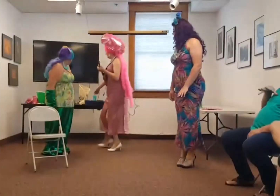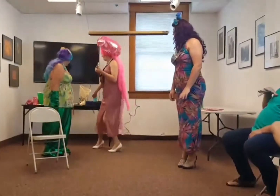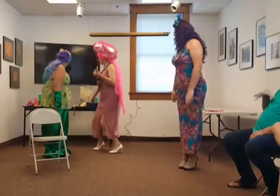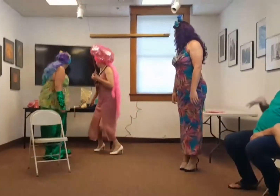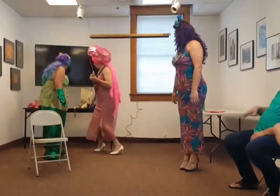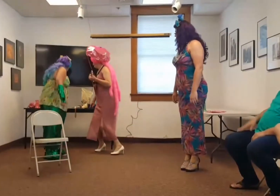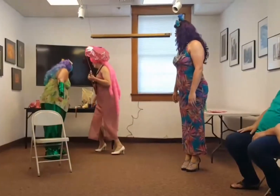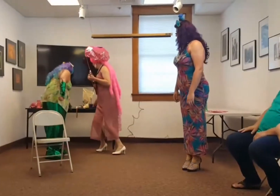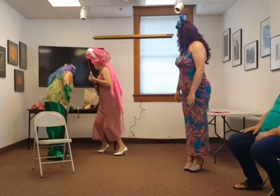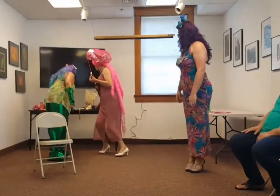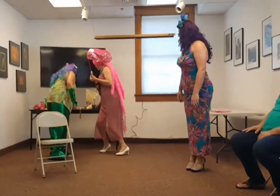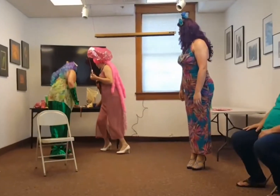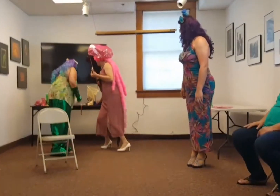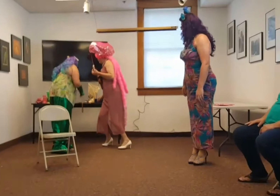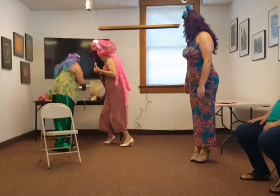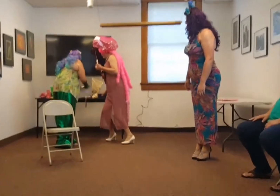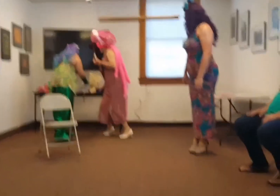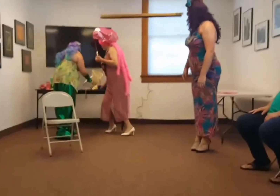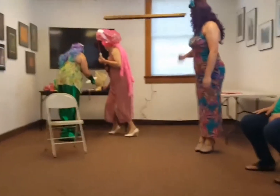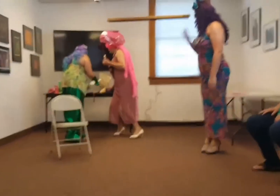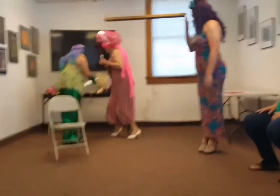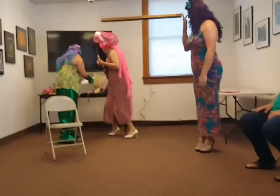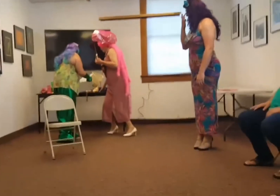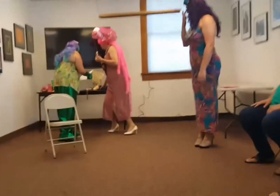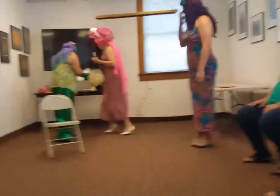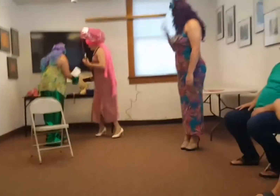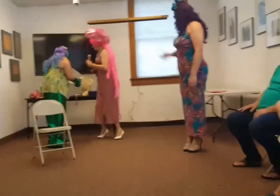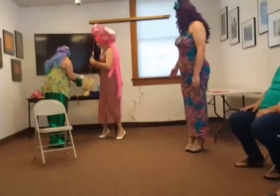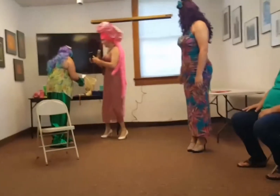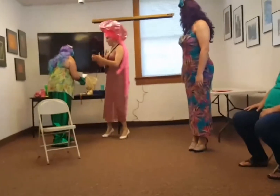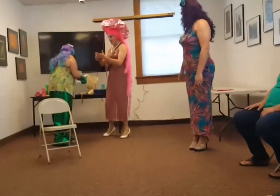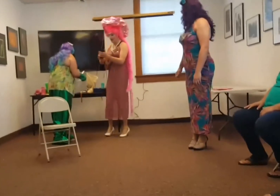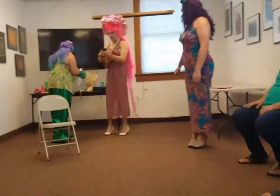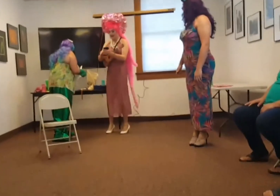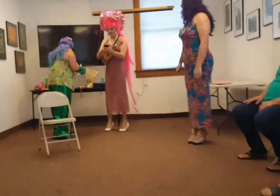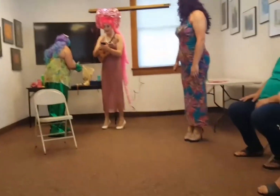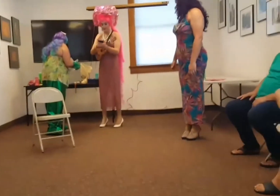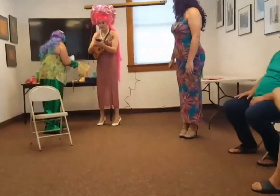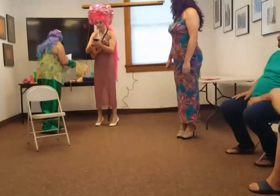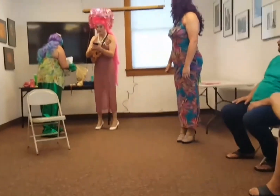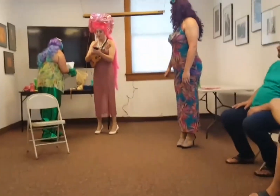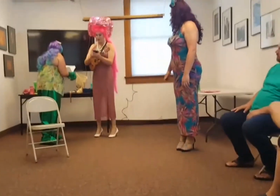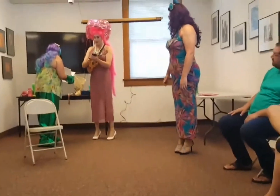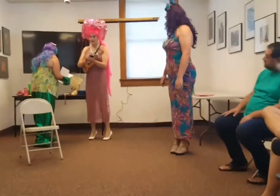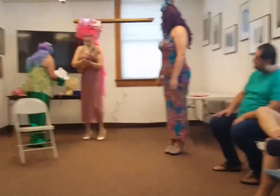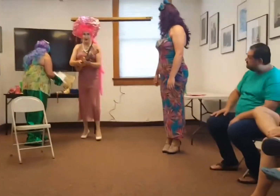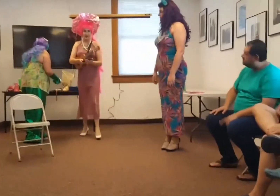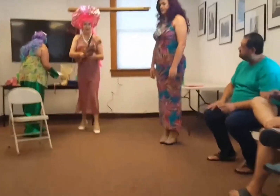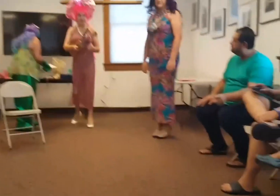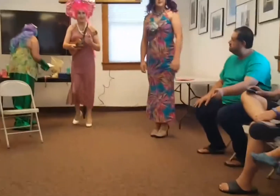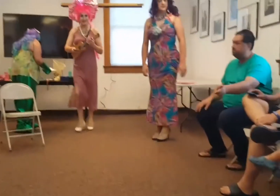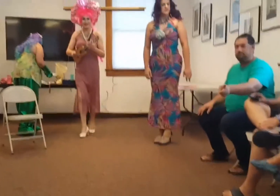Are we filming? I should have asked someone before we started it.